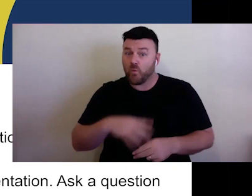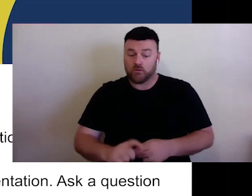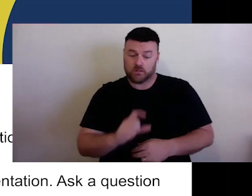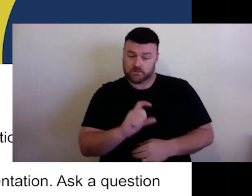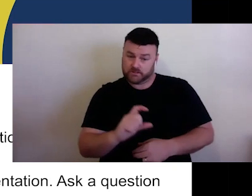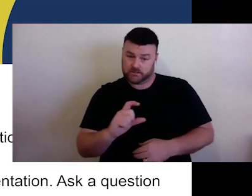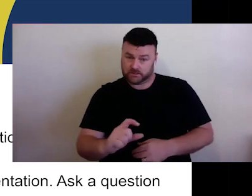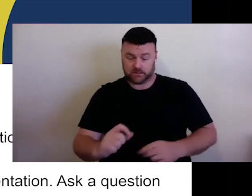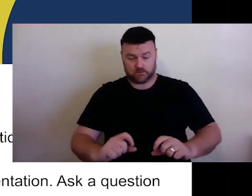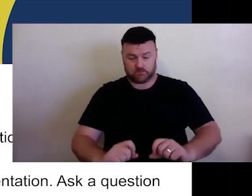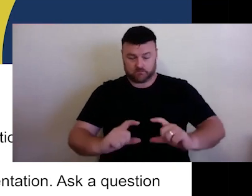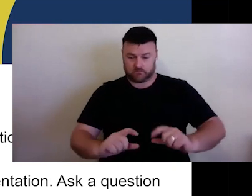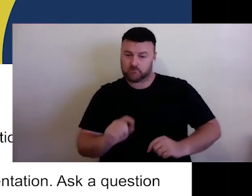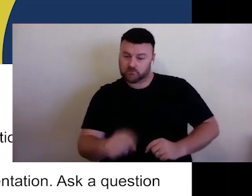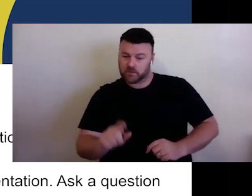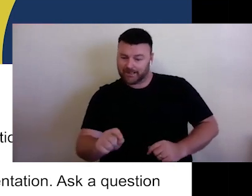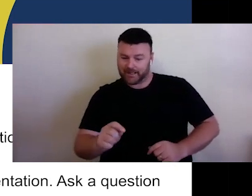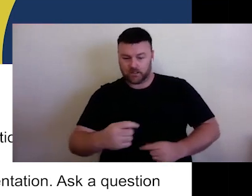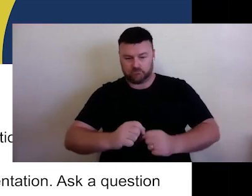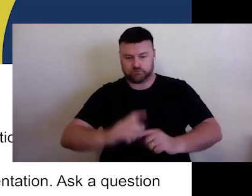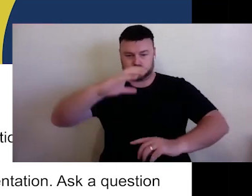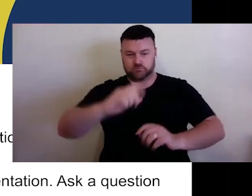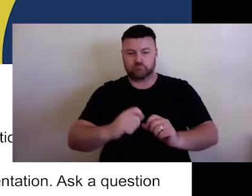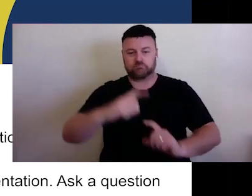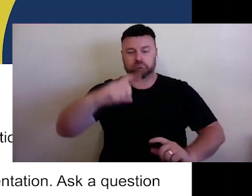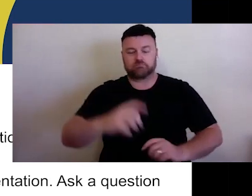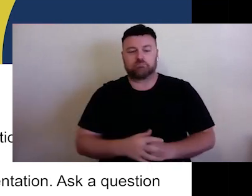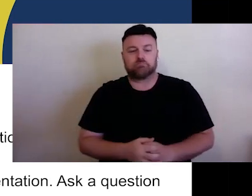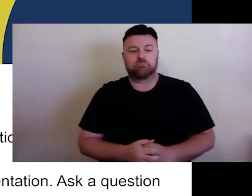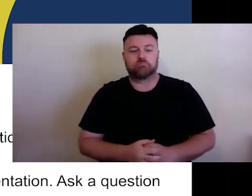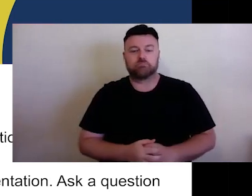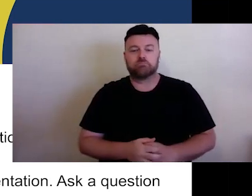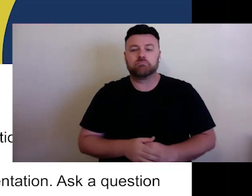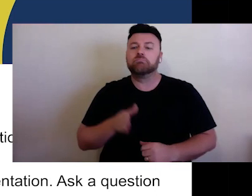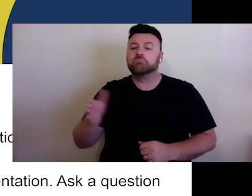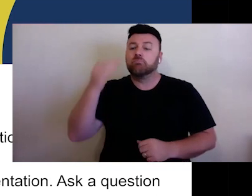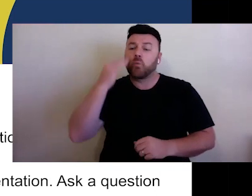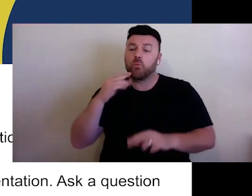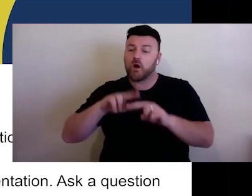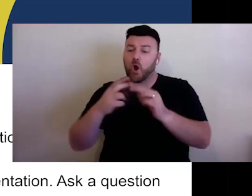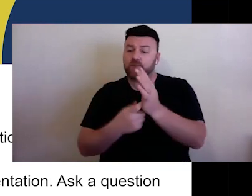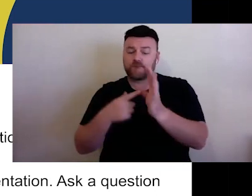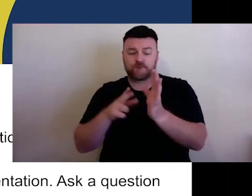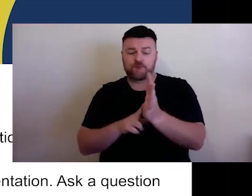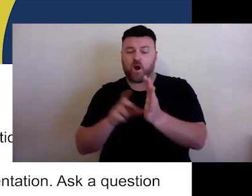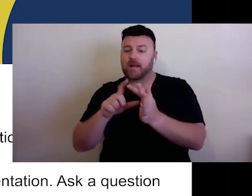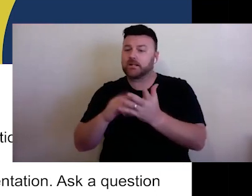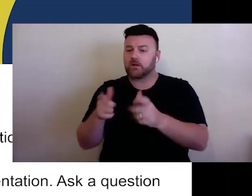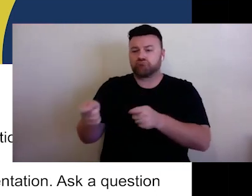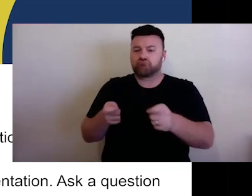right if you prefer. Frances, from our team, is running today's chat. I